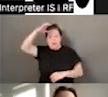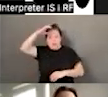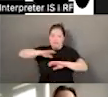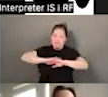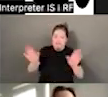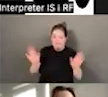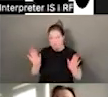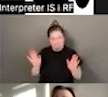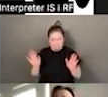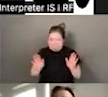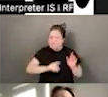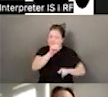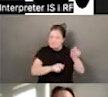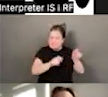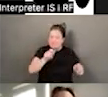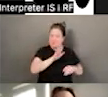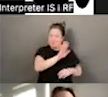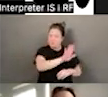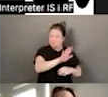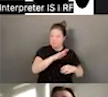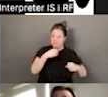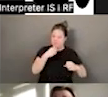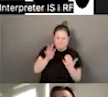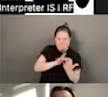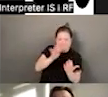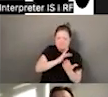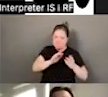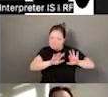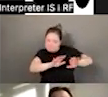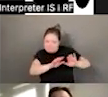perceive and can handle the digital tools that we have around us.